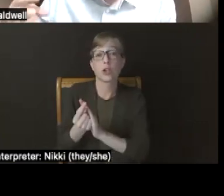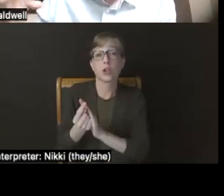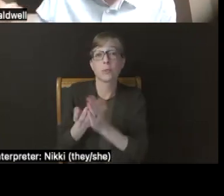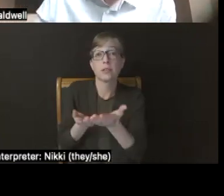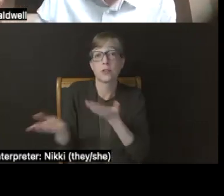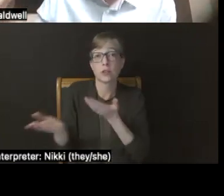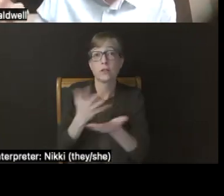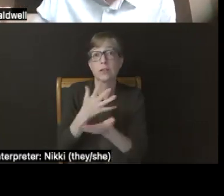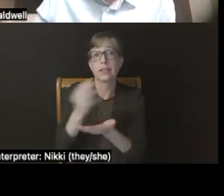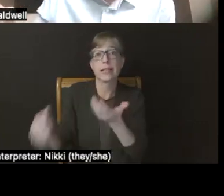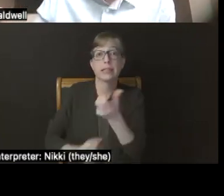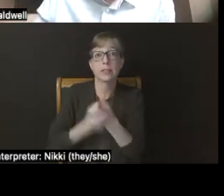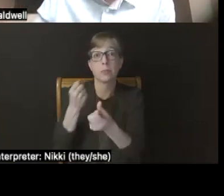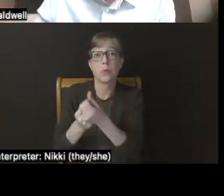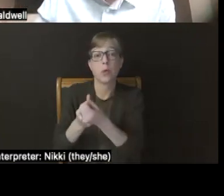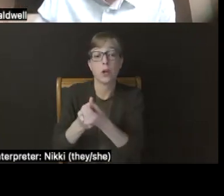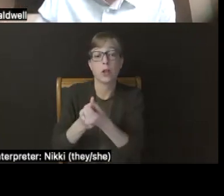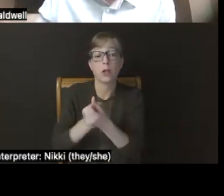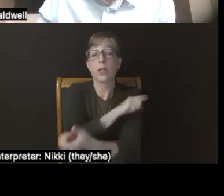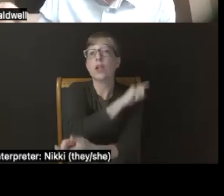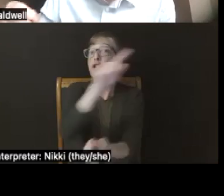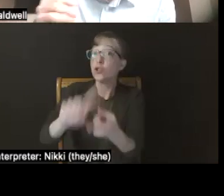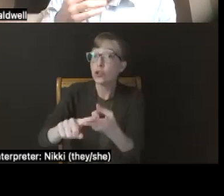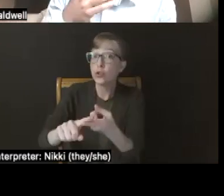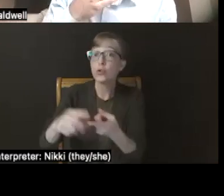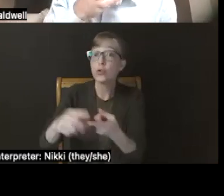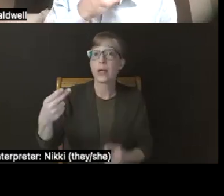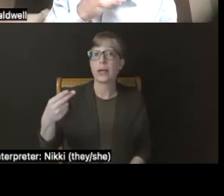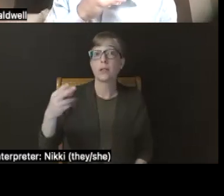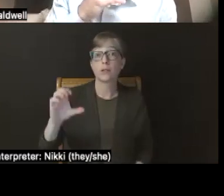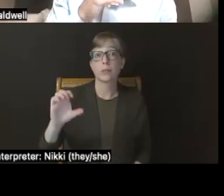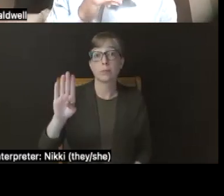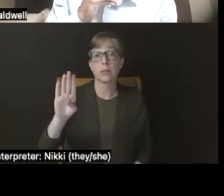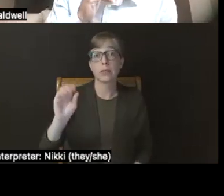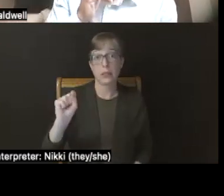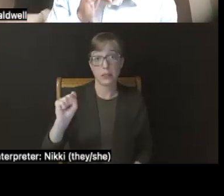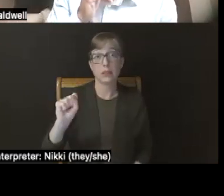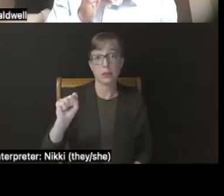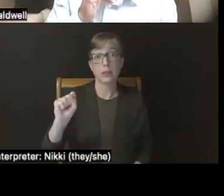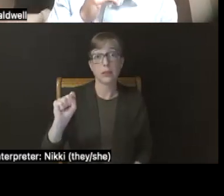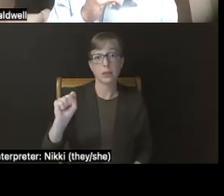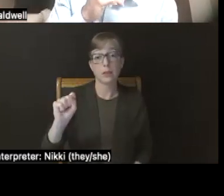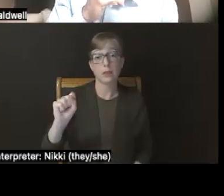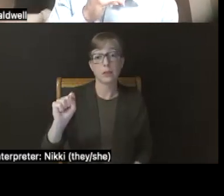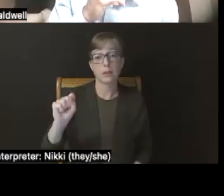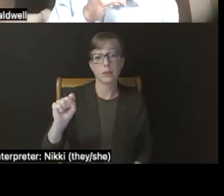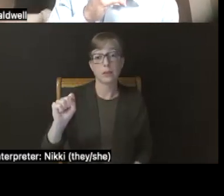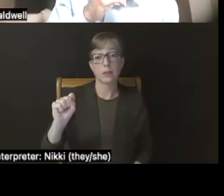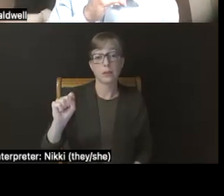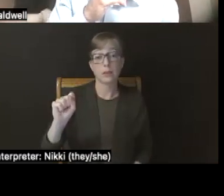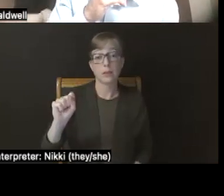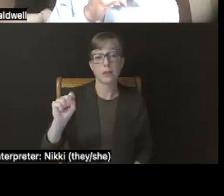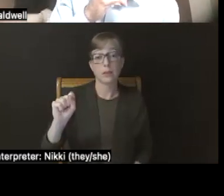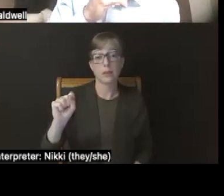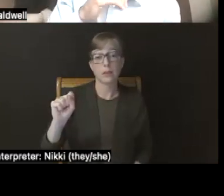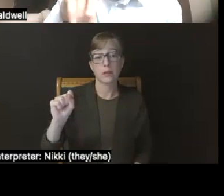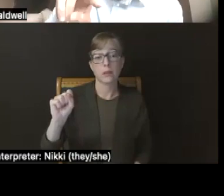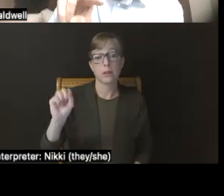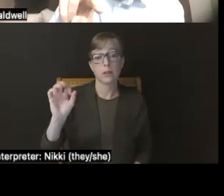to home and community based services. And that is actually,